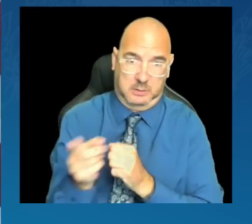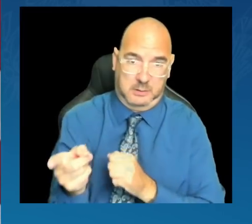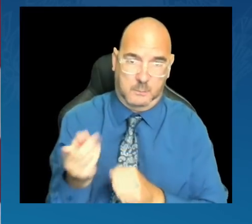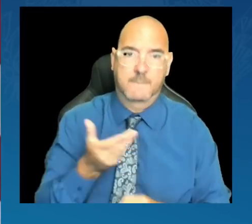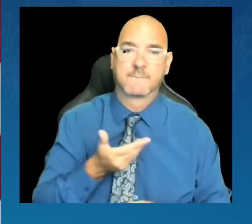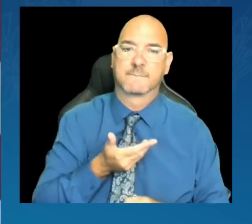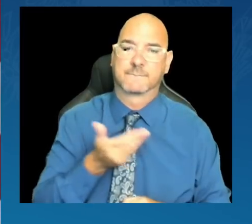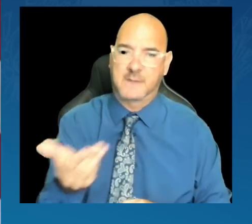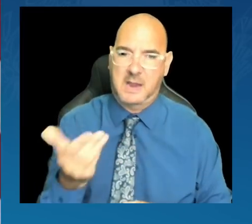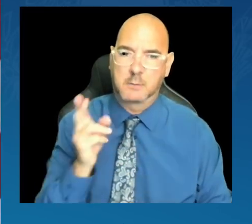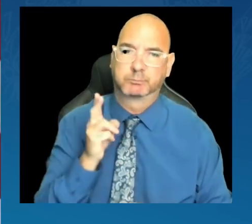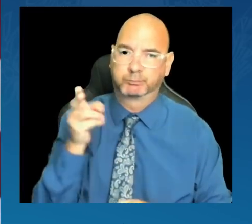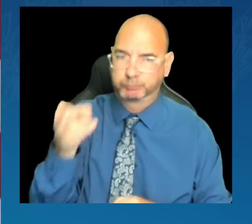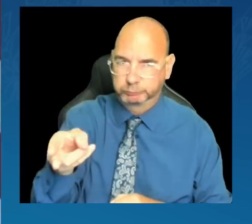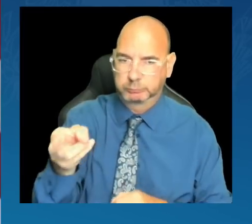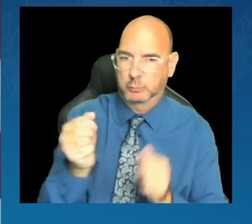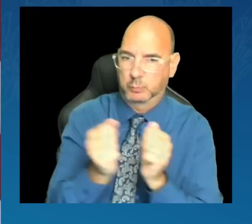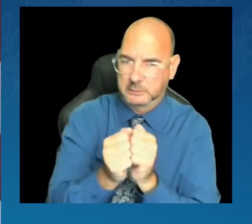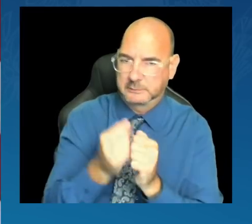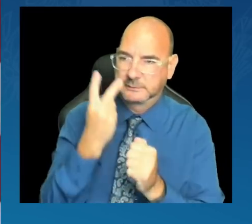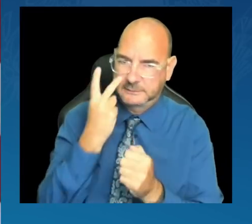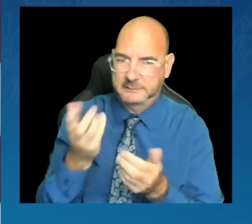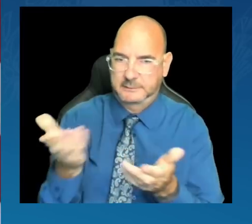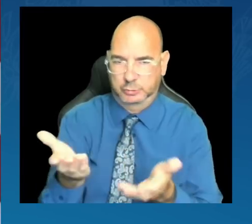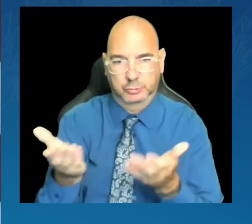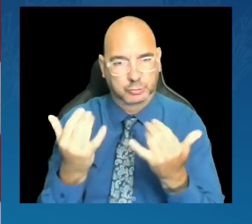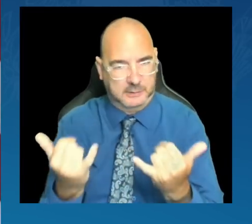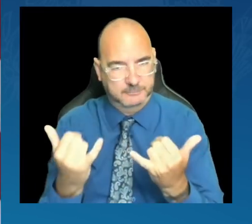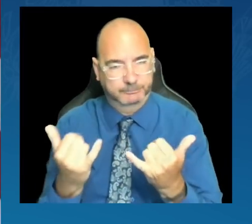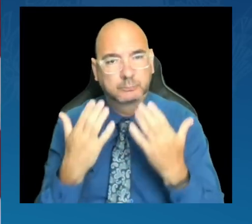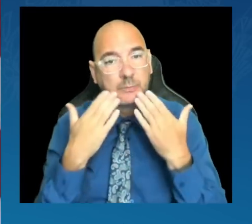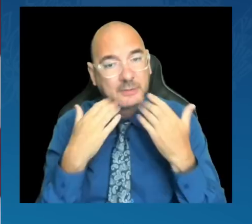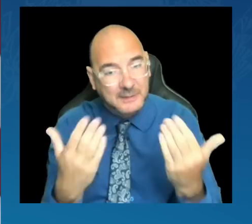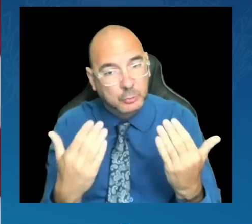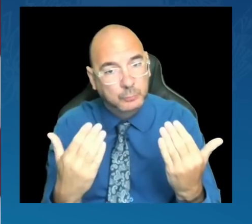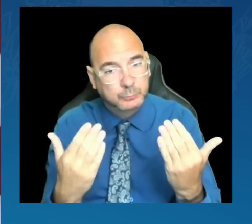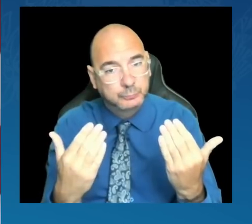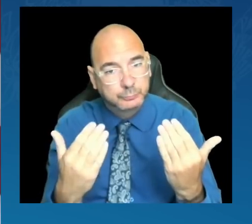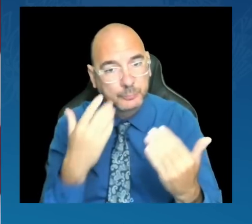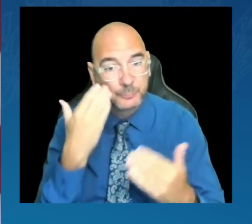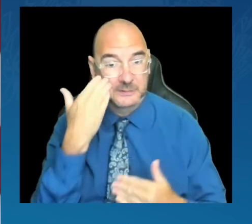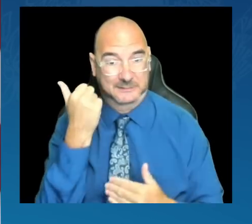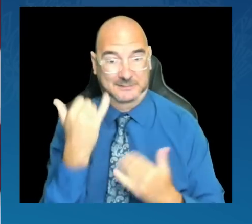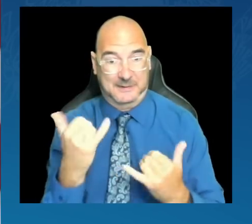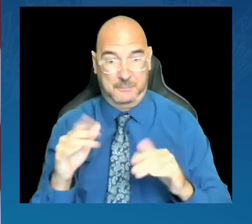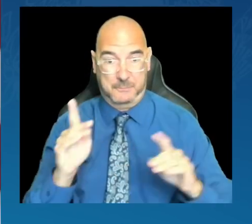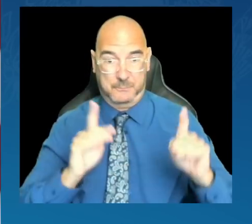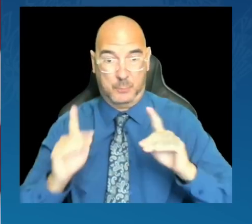And so I'm here today to thank you, because the people at this table are not only local and state leaders,